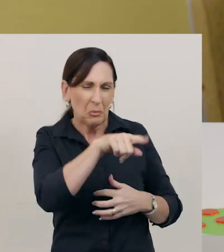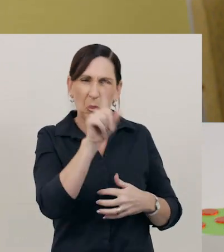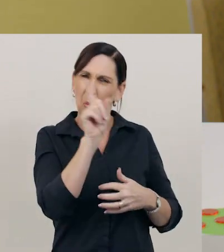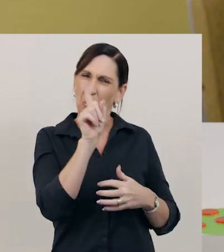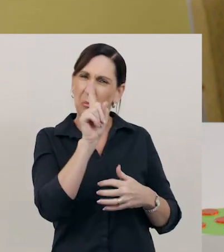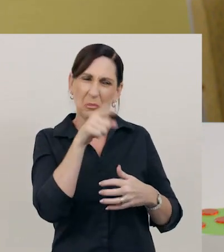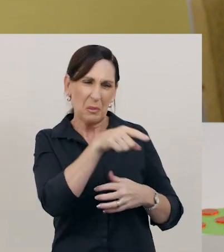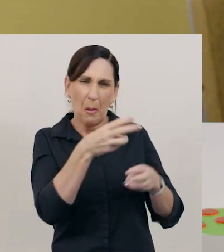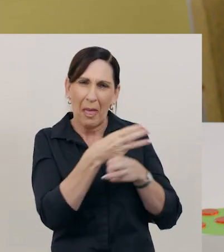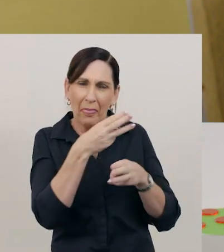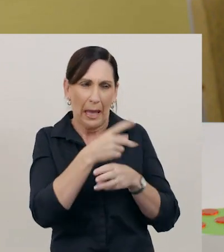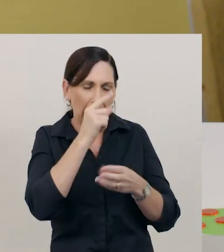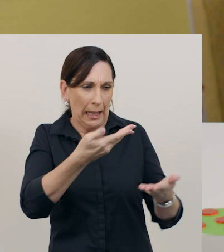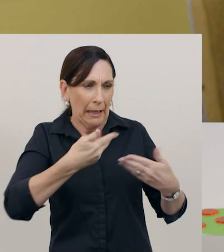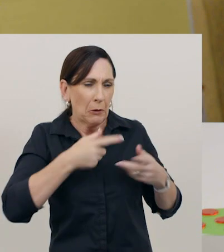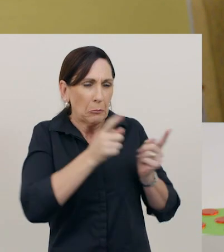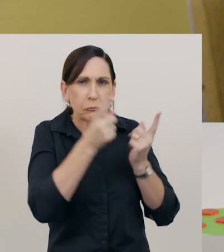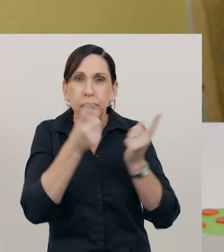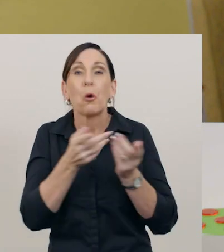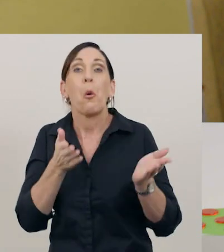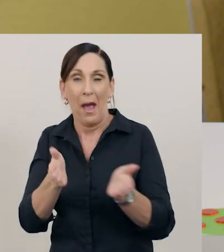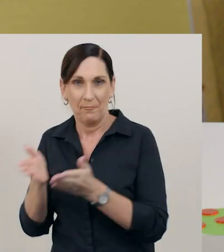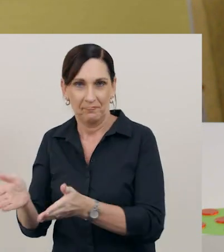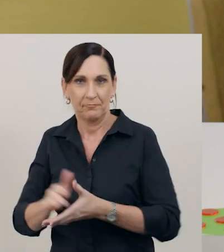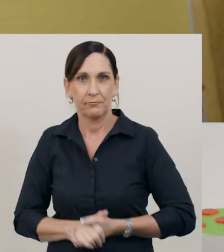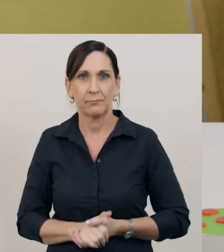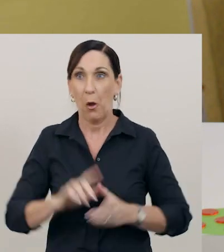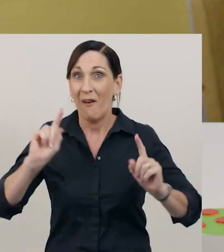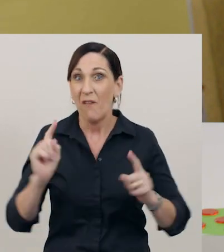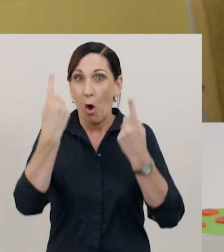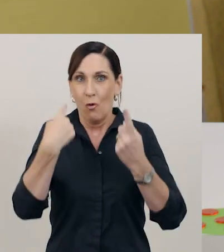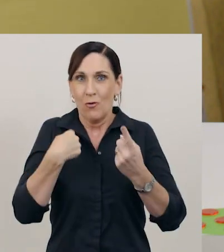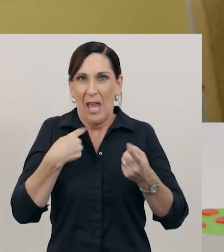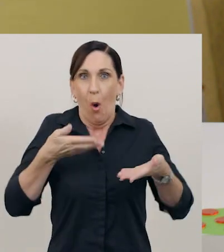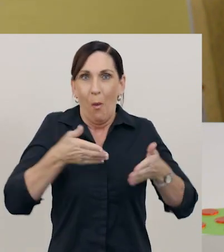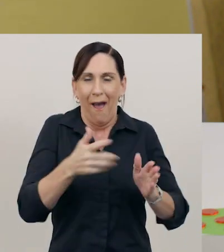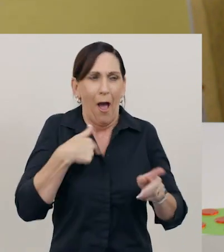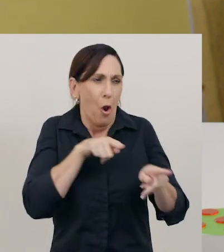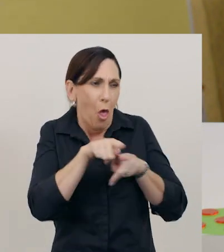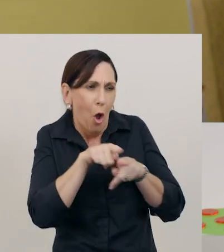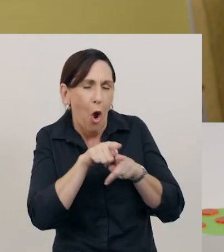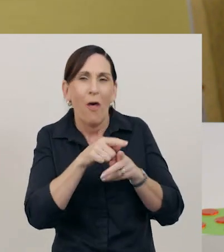Let’s have a look at our first efficient strategy to help us add numbers.